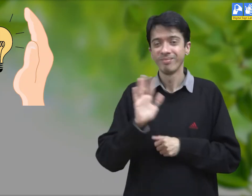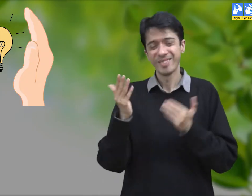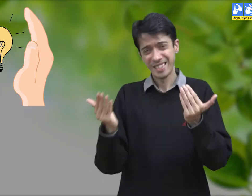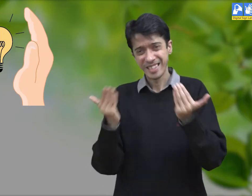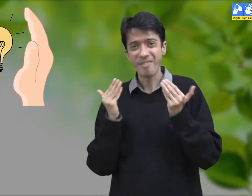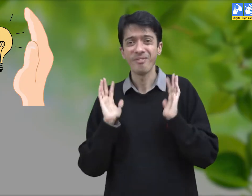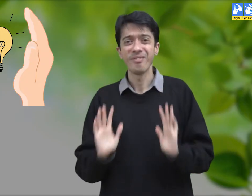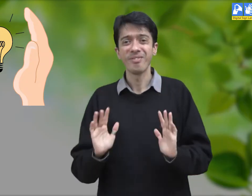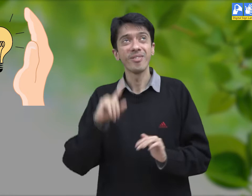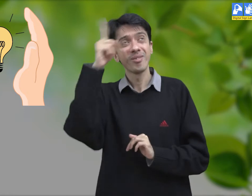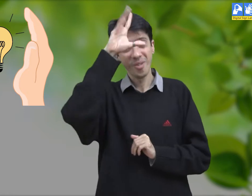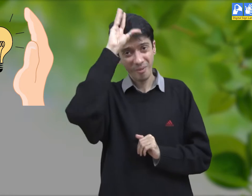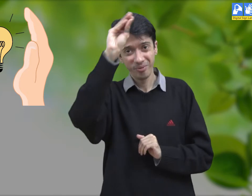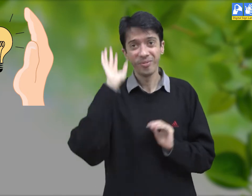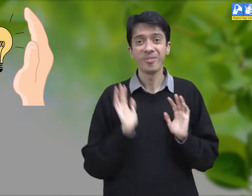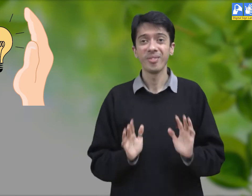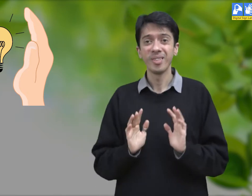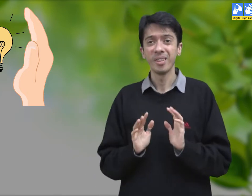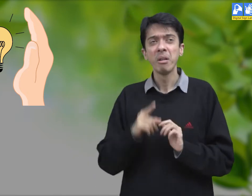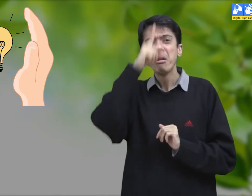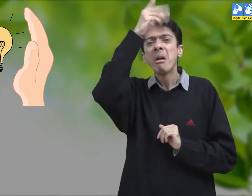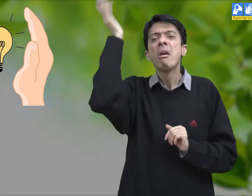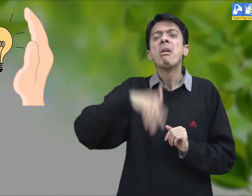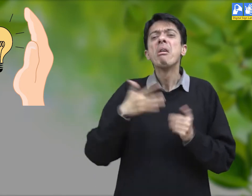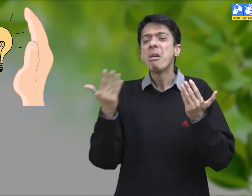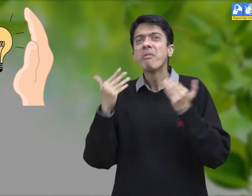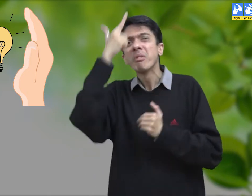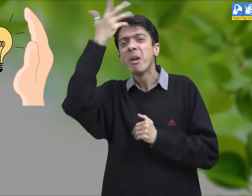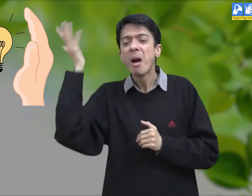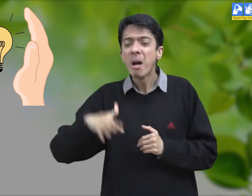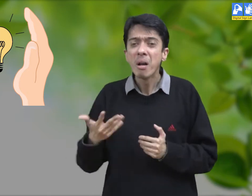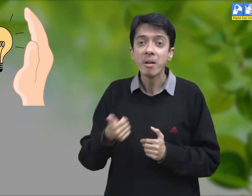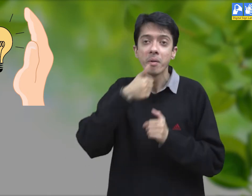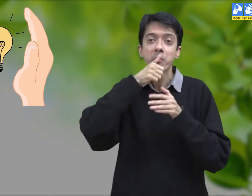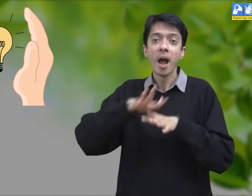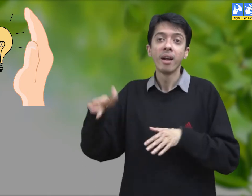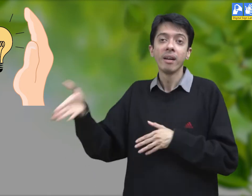We need to stop doing that. Wastage of electricity is misused. How is electricity produced?